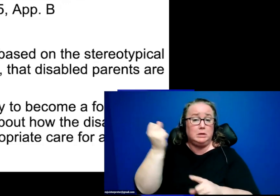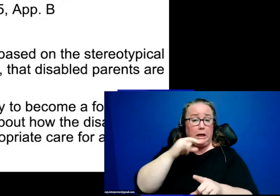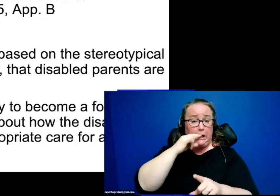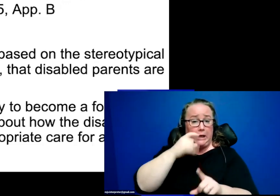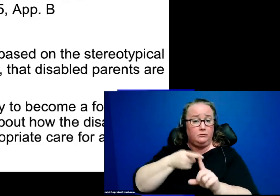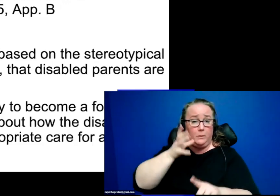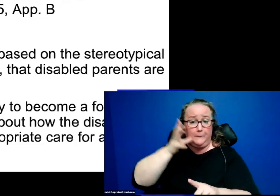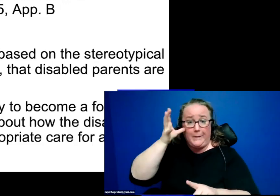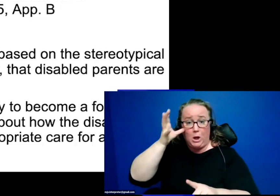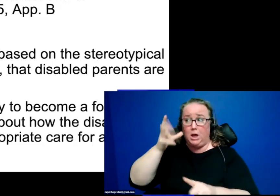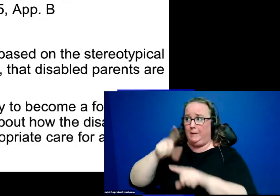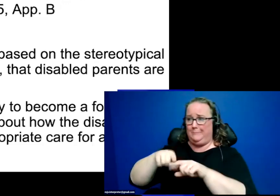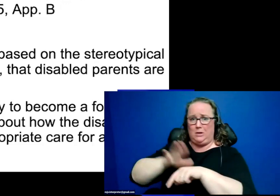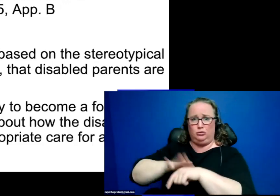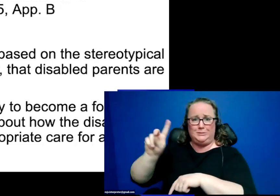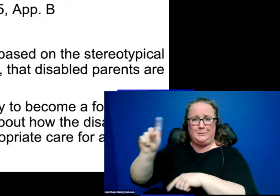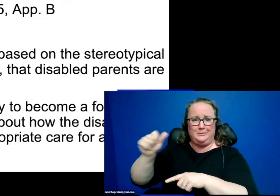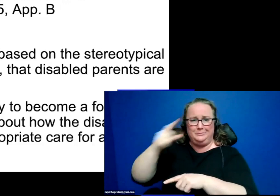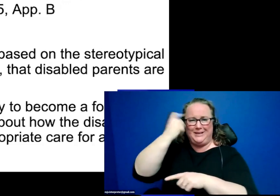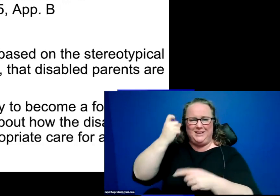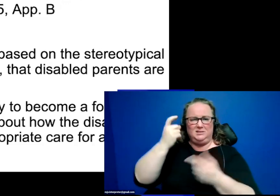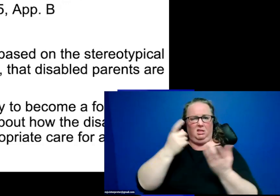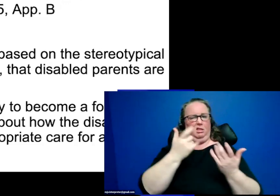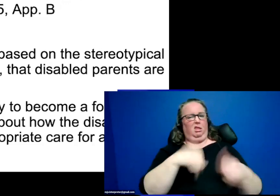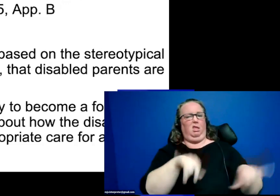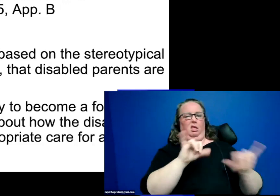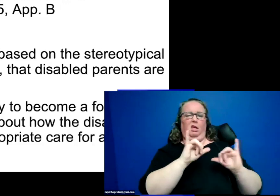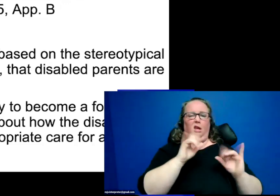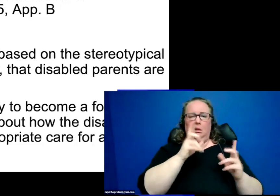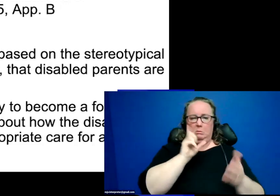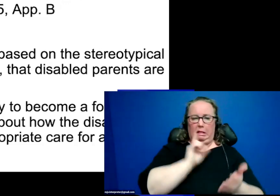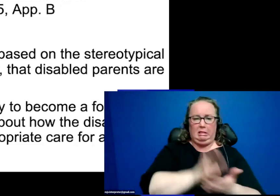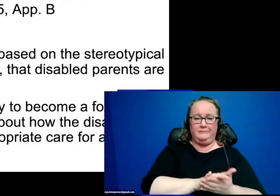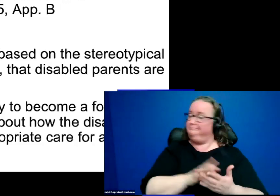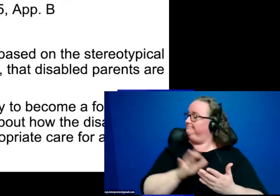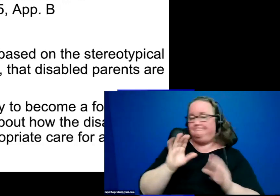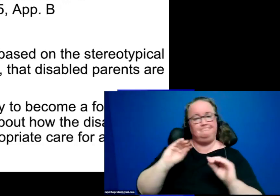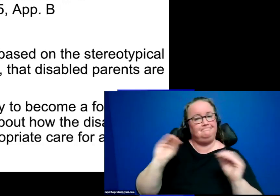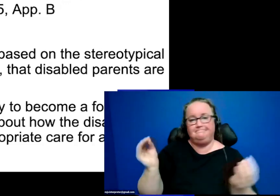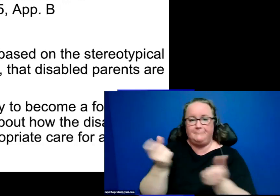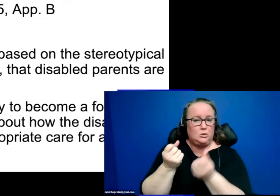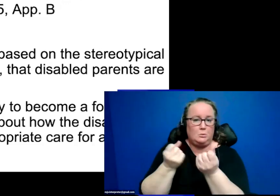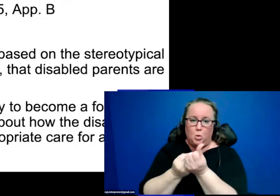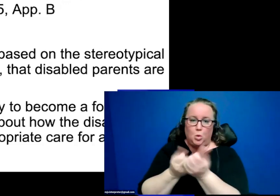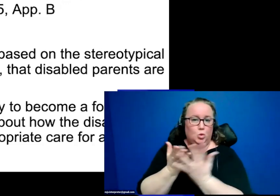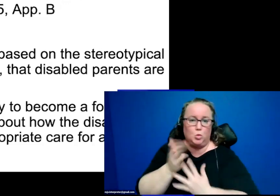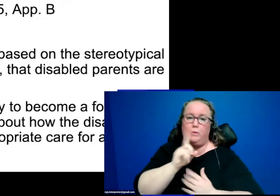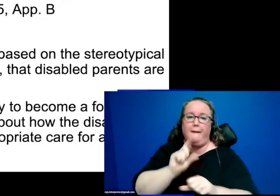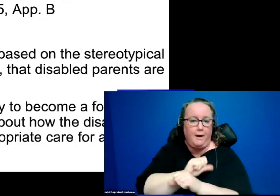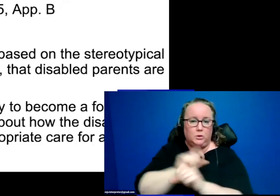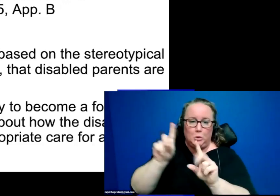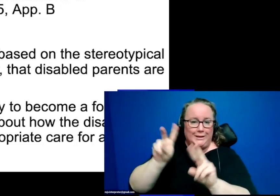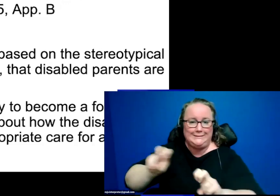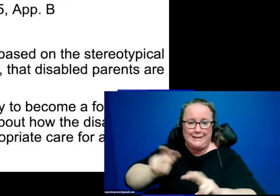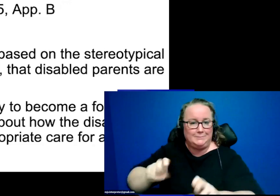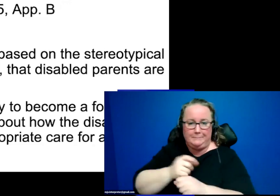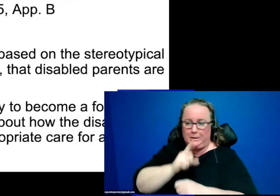some stereotypical belief that is not supported by any type of assessment that parents with disabilities cannot safely care for their children.